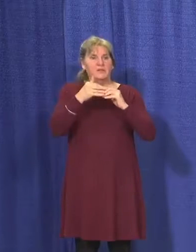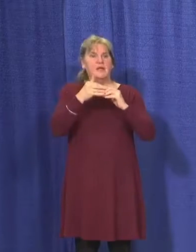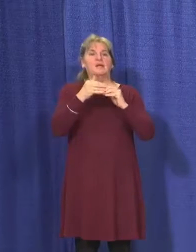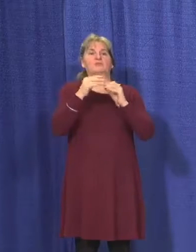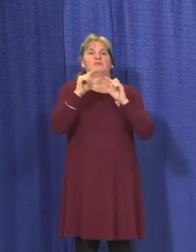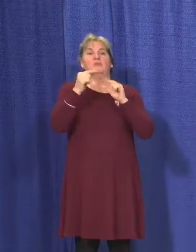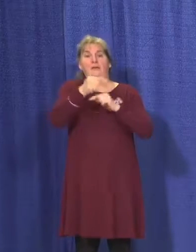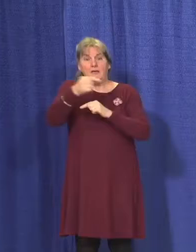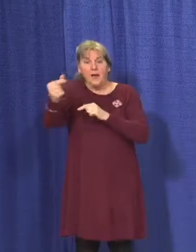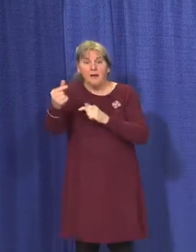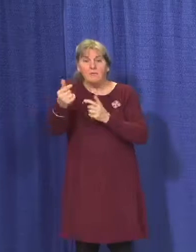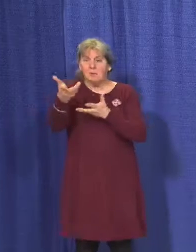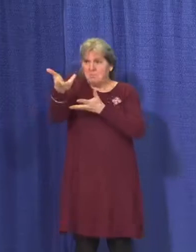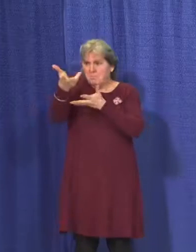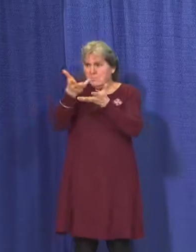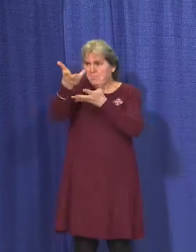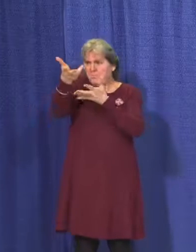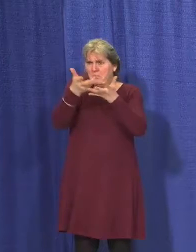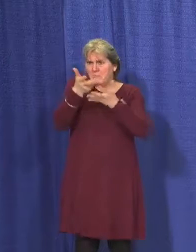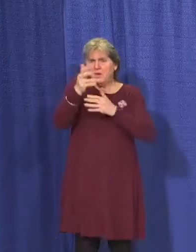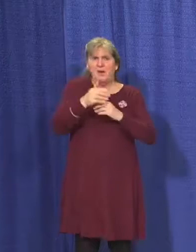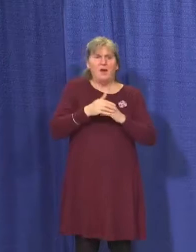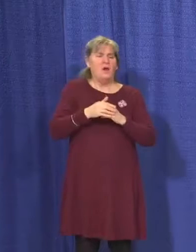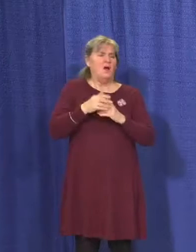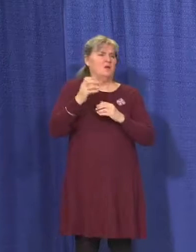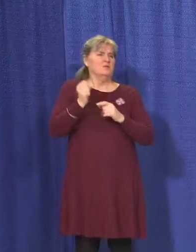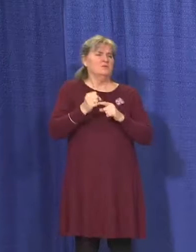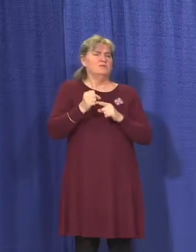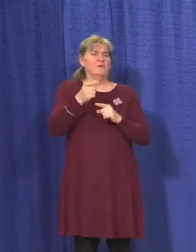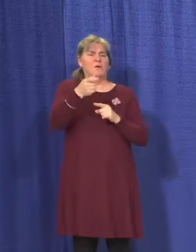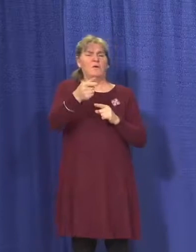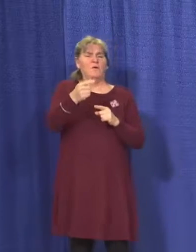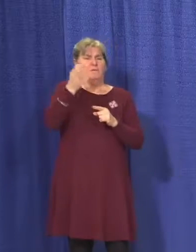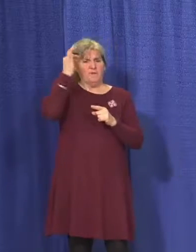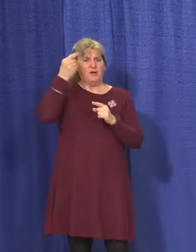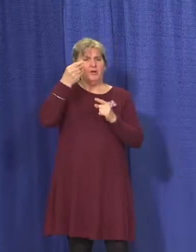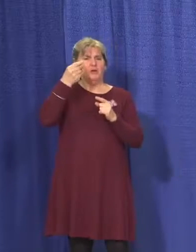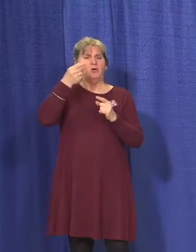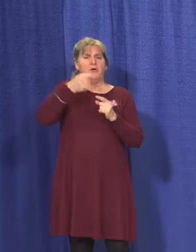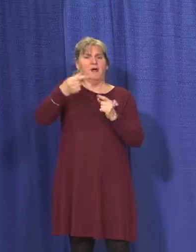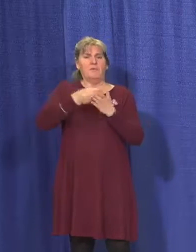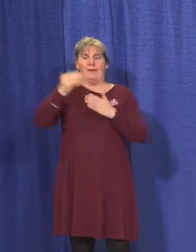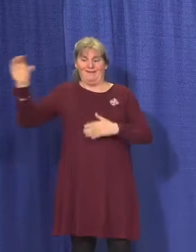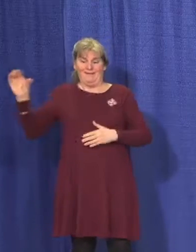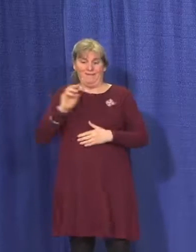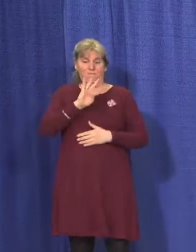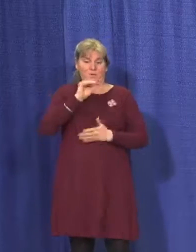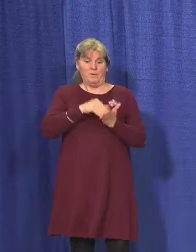governments, so wanted to just make that note because it is not just sitting at 40 million.